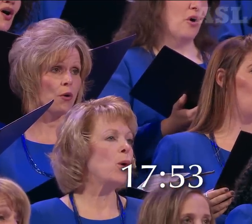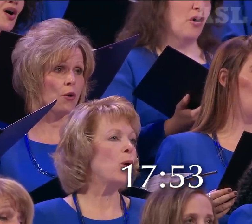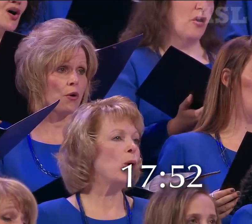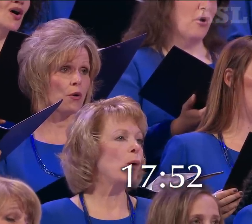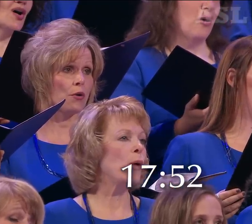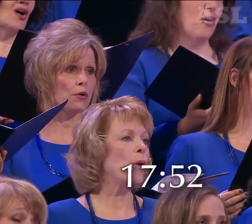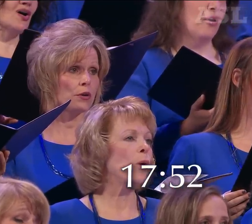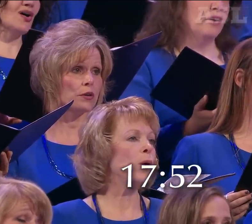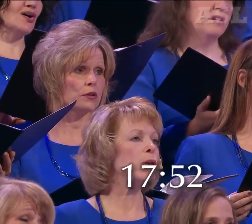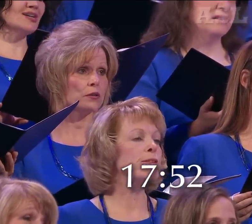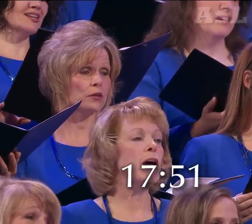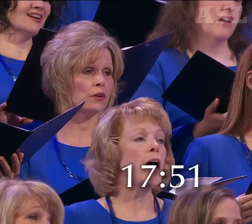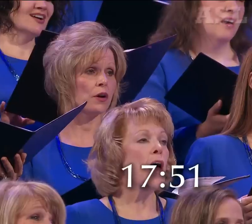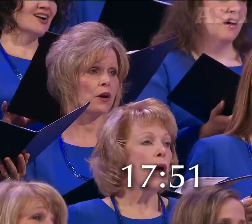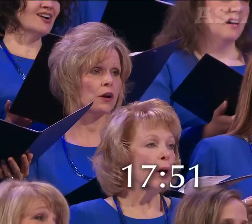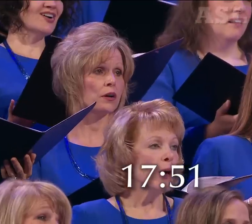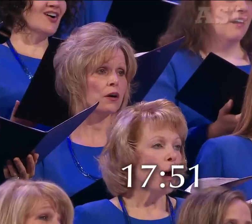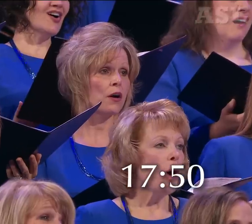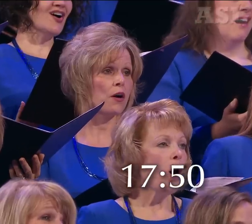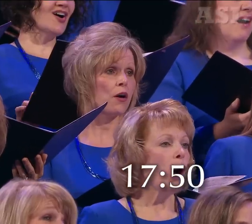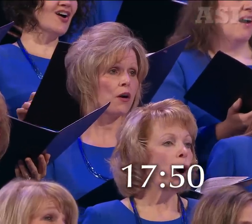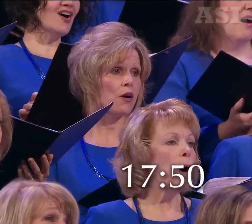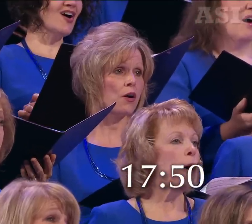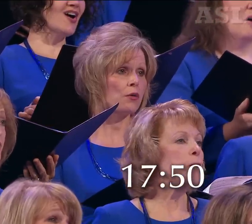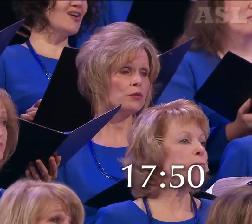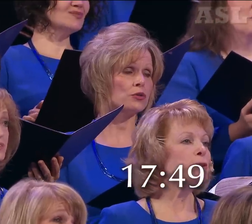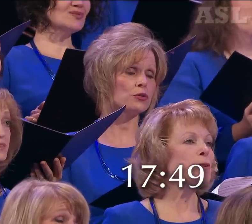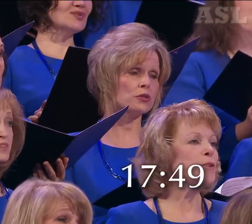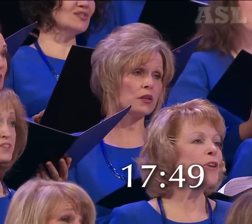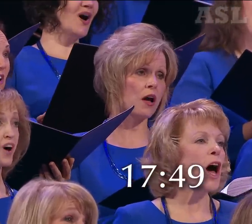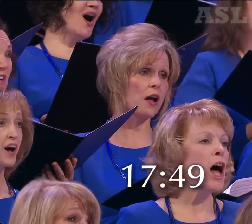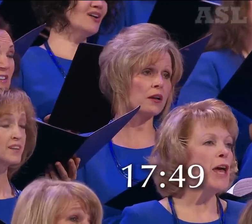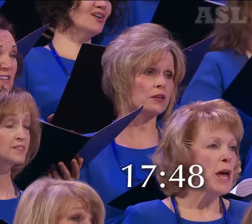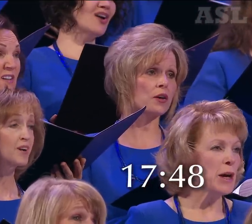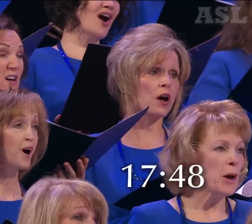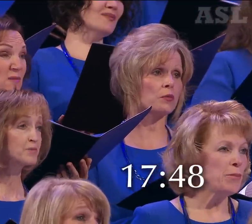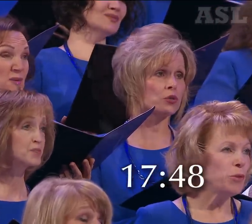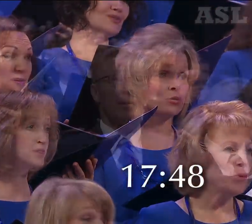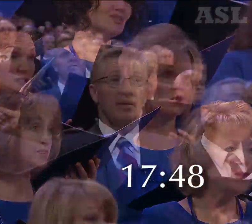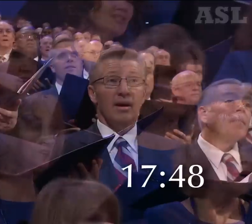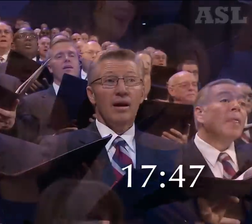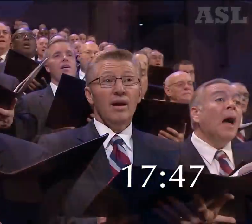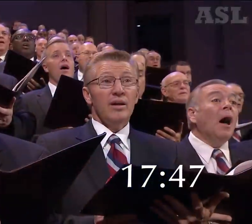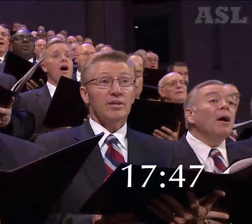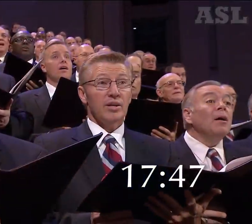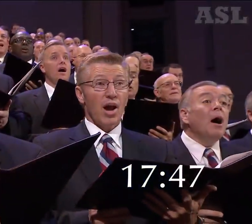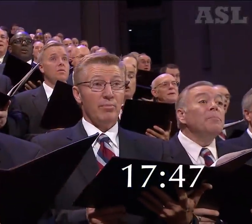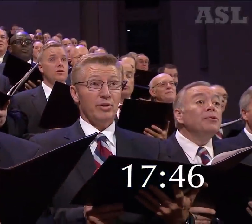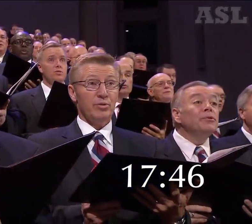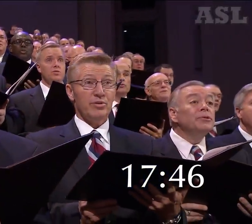THIS IS THE ENGLISH CLOSED CAPTION CHANNEL OF THE CHURCH OF JESUS CHRIST OF LATTER-DAY SAINTS.